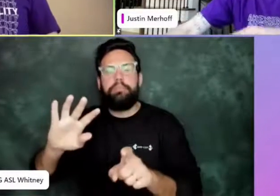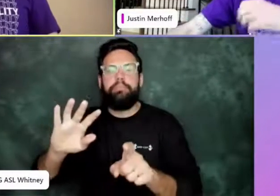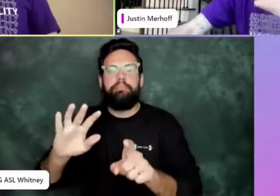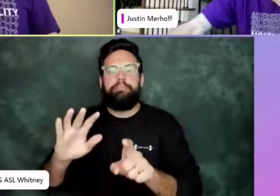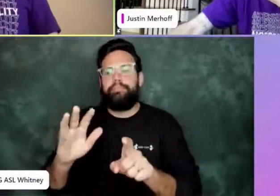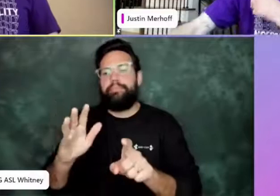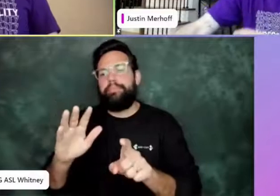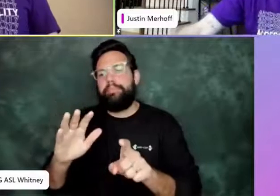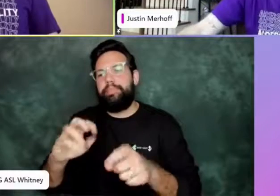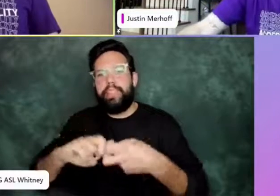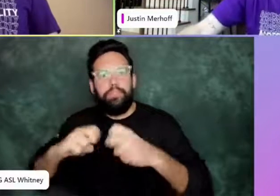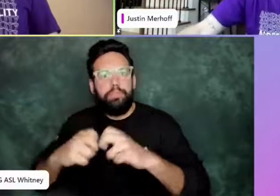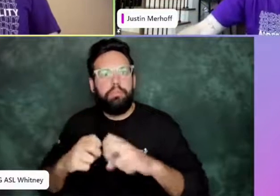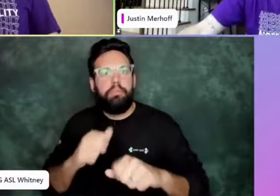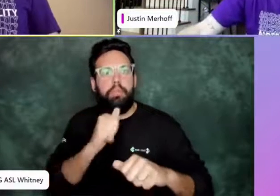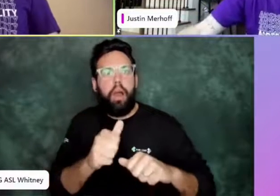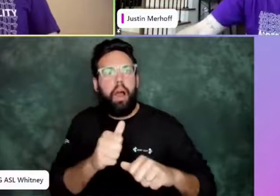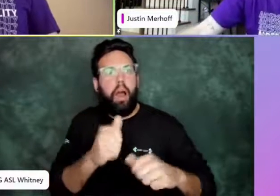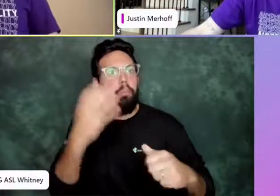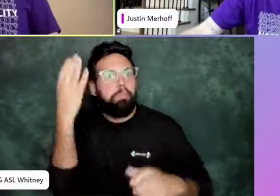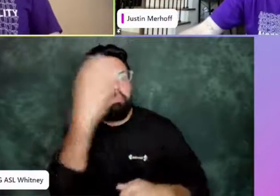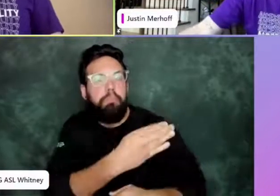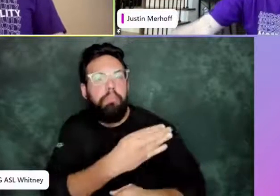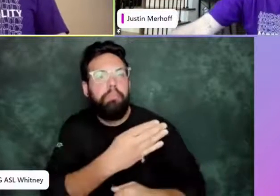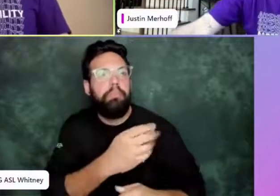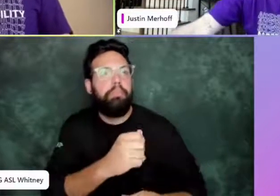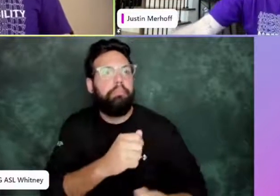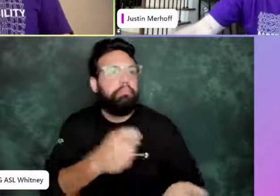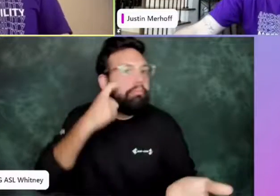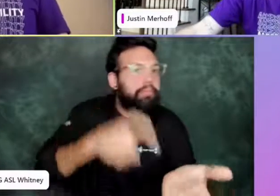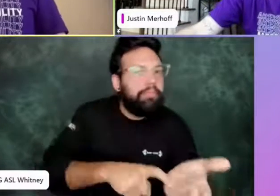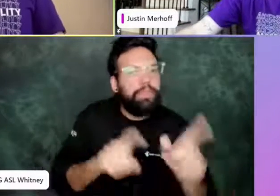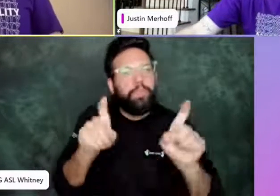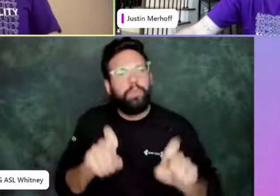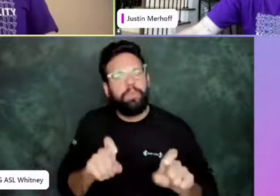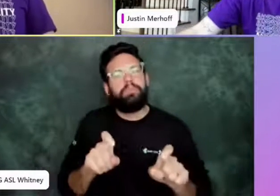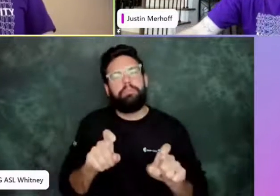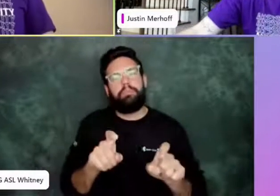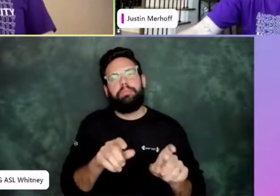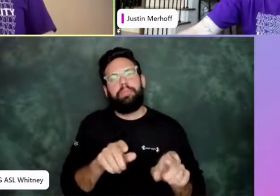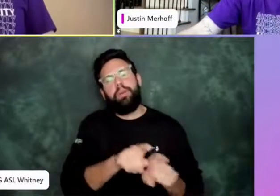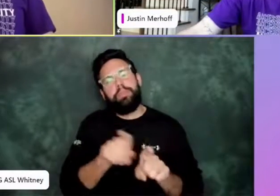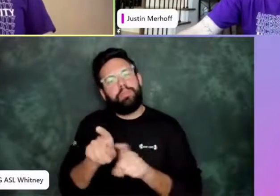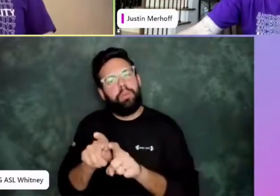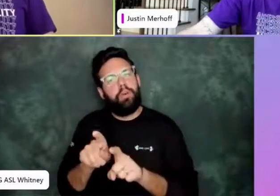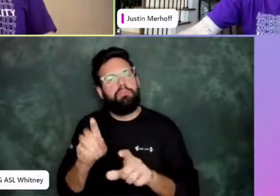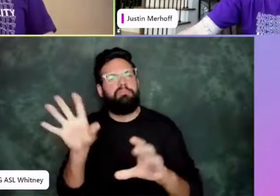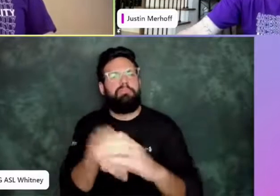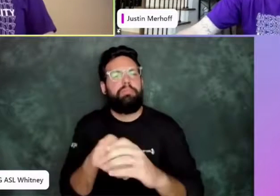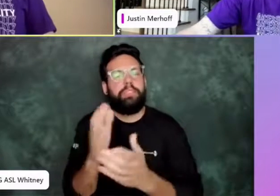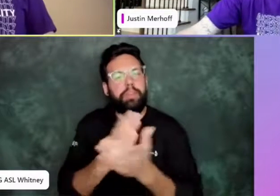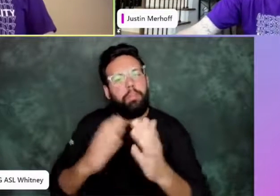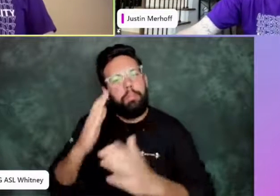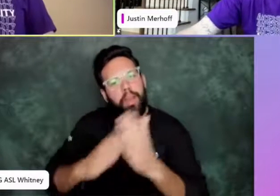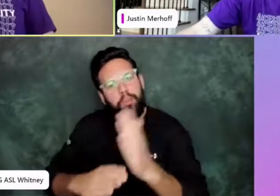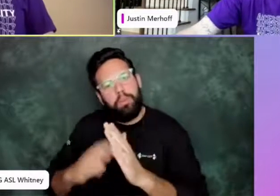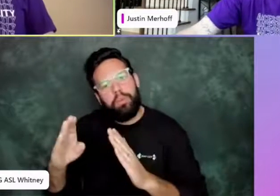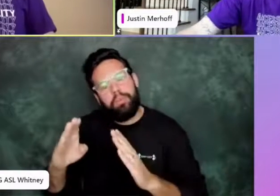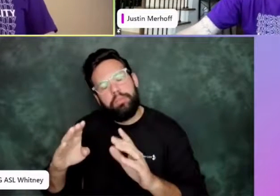We do have other tools that are more manually involved, like the axe DevTools, pro browser extension,